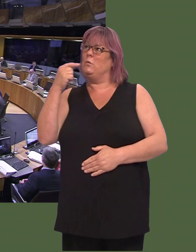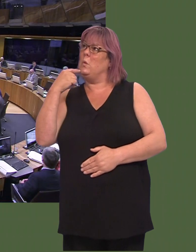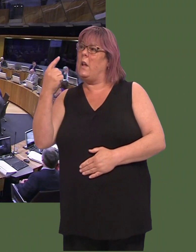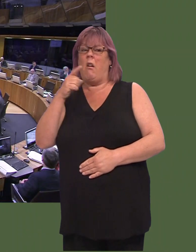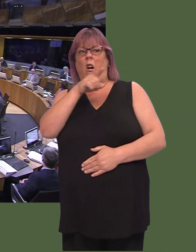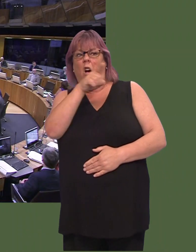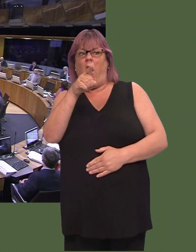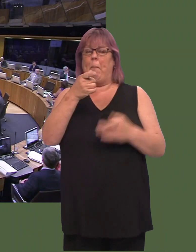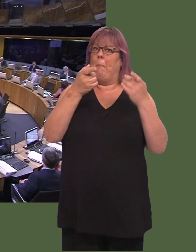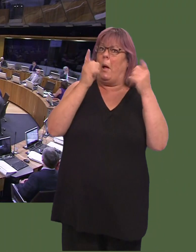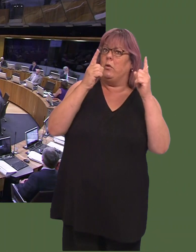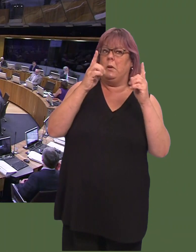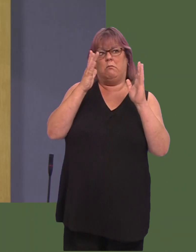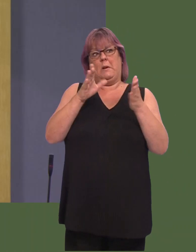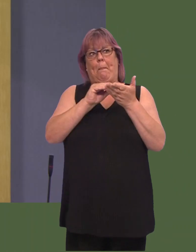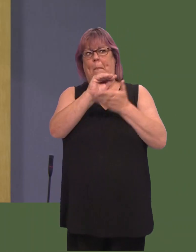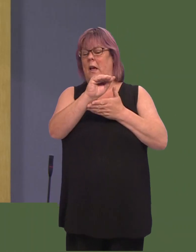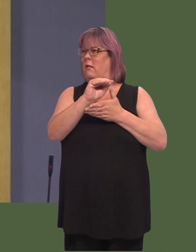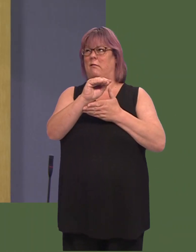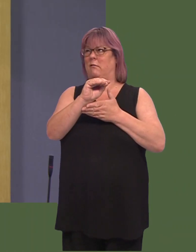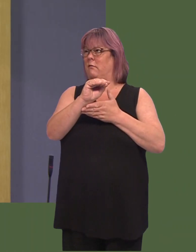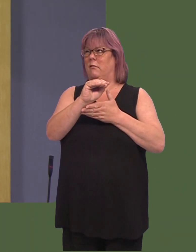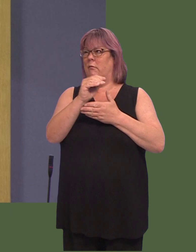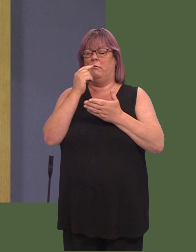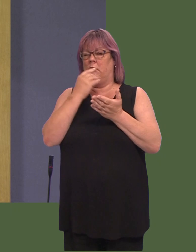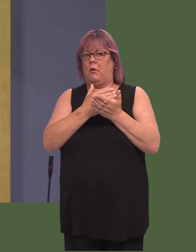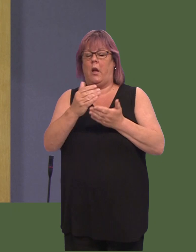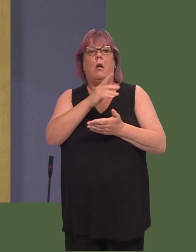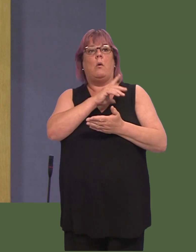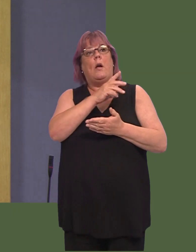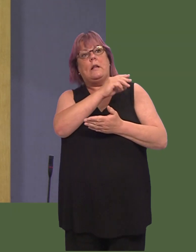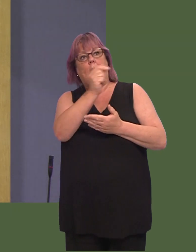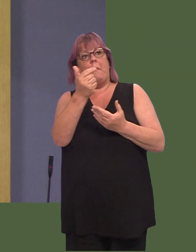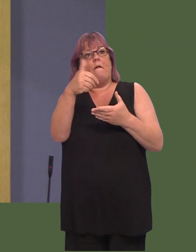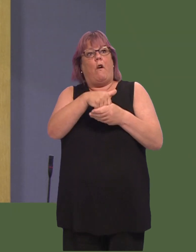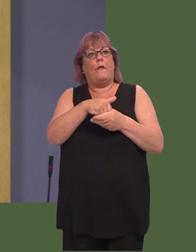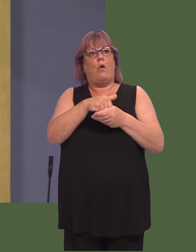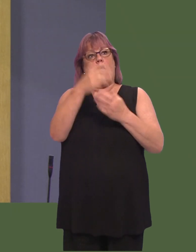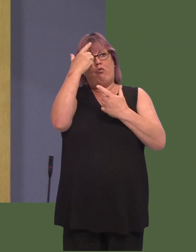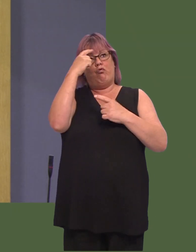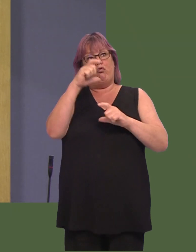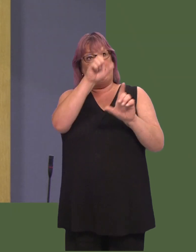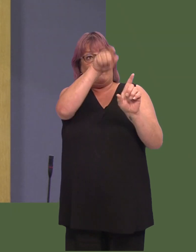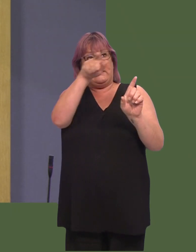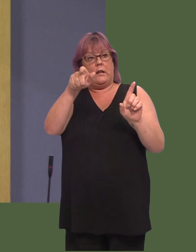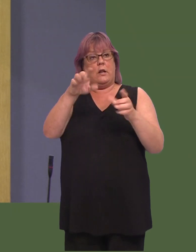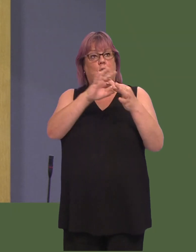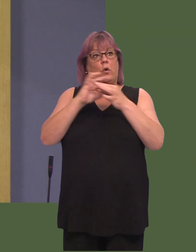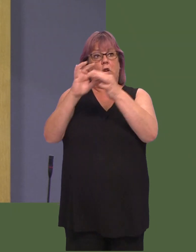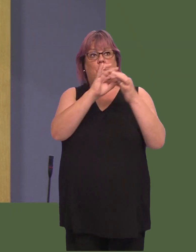as easy as saying that the management company should pay, because some of these management companies have previously been made up of residents associations, and that means that,